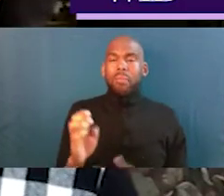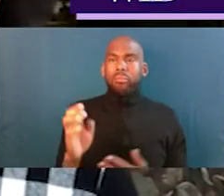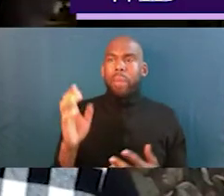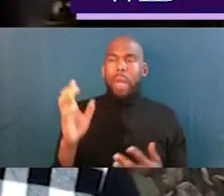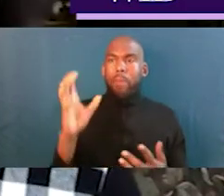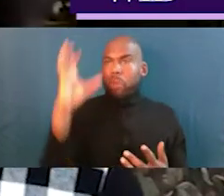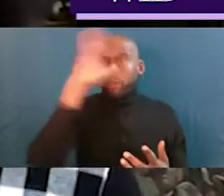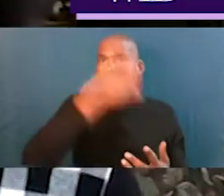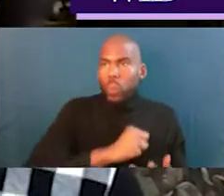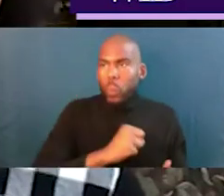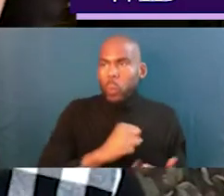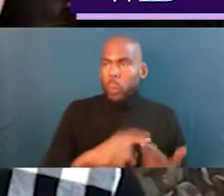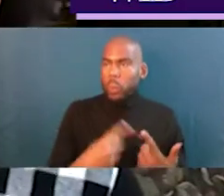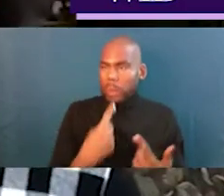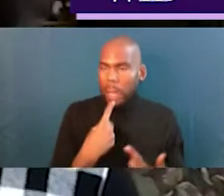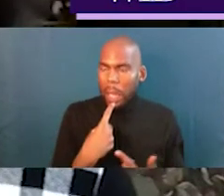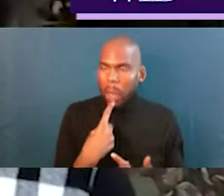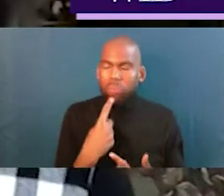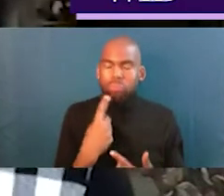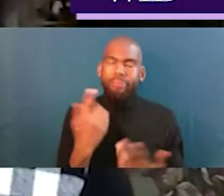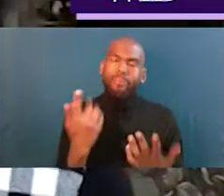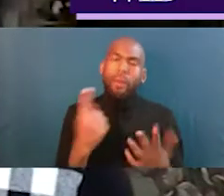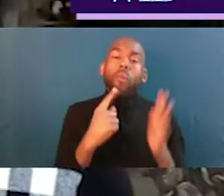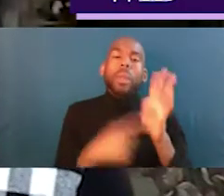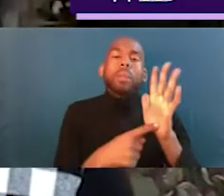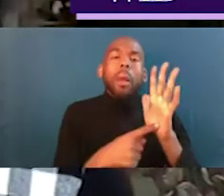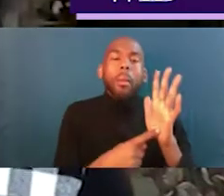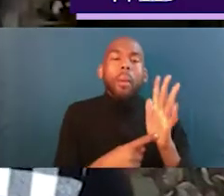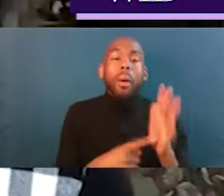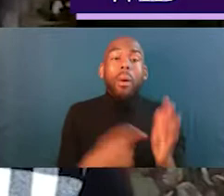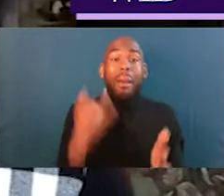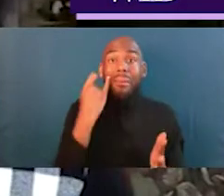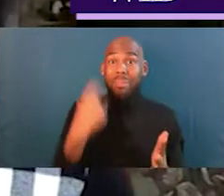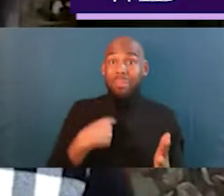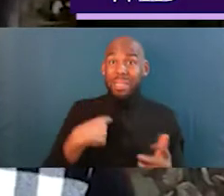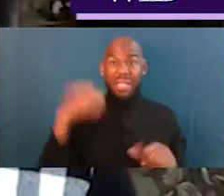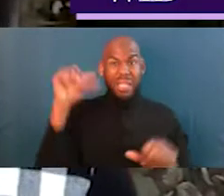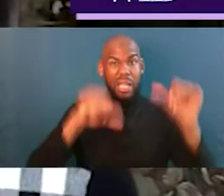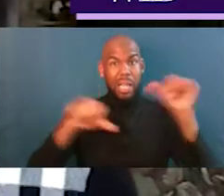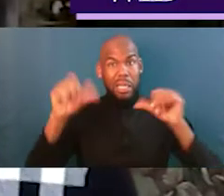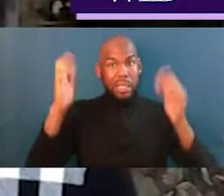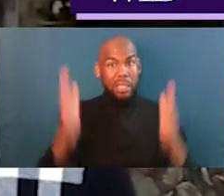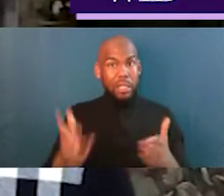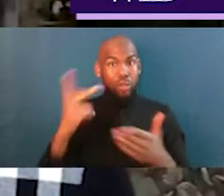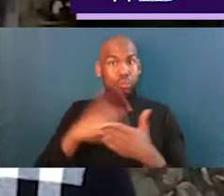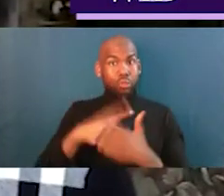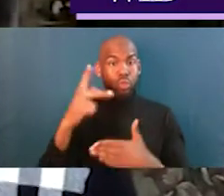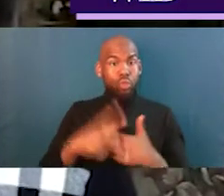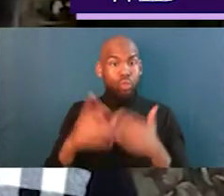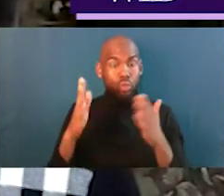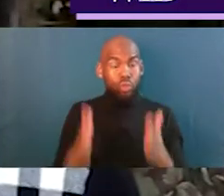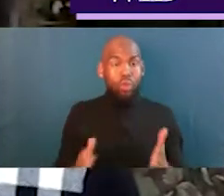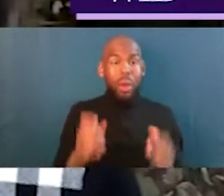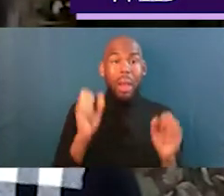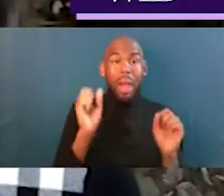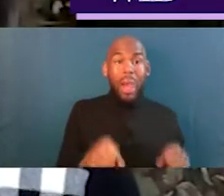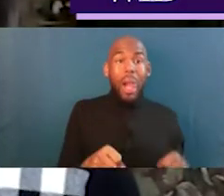presumptuous to say that, for example, if I'm a sighted programmer that I can create